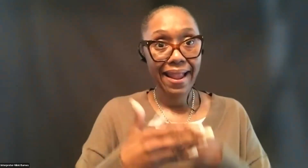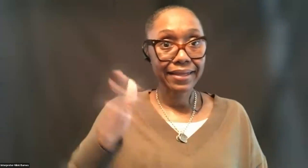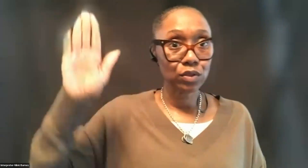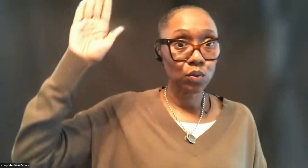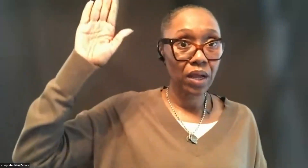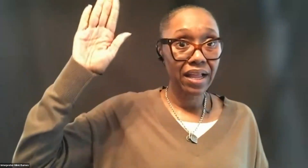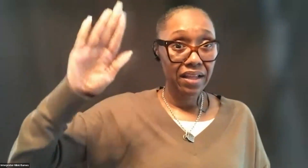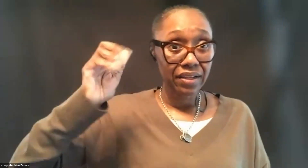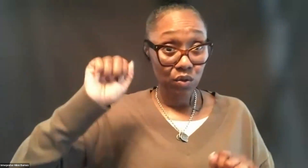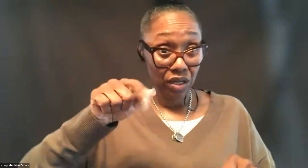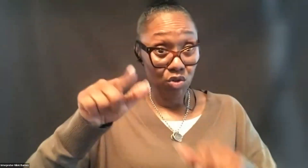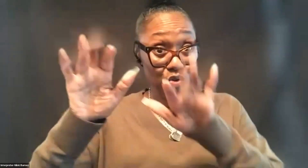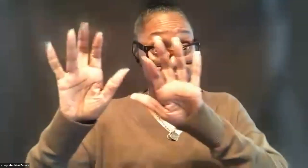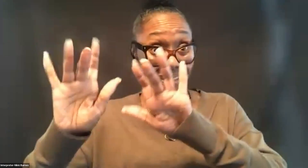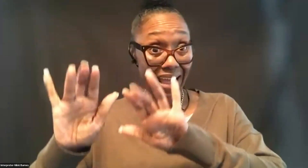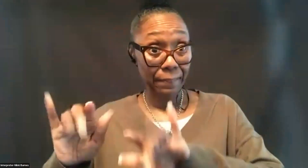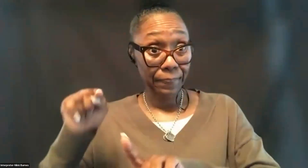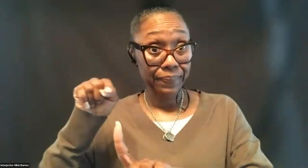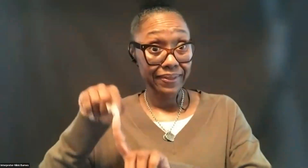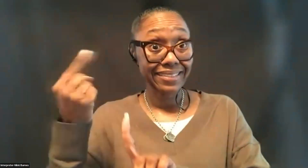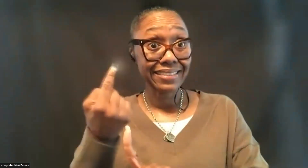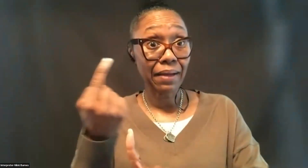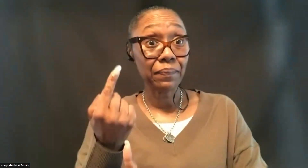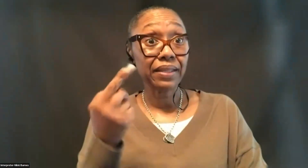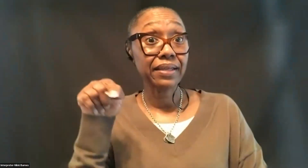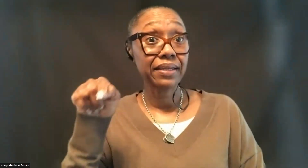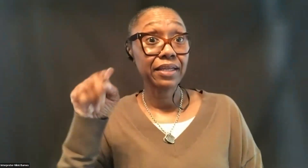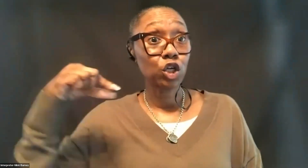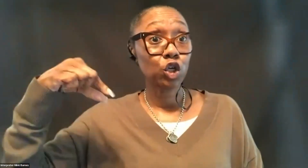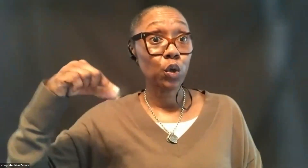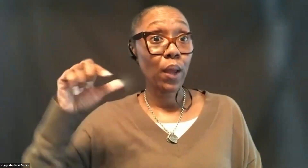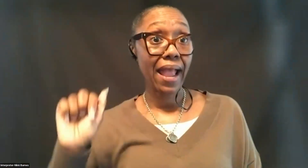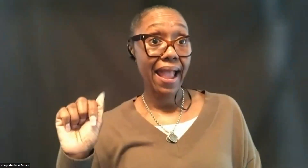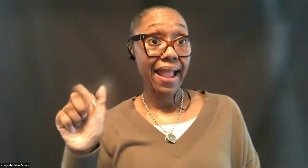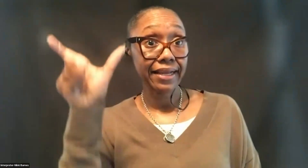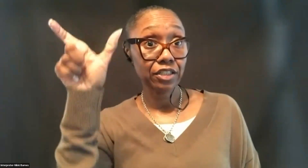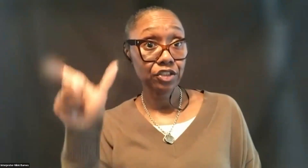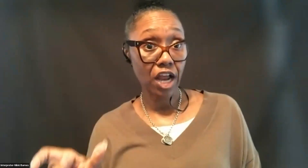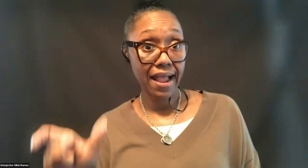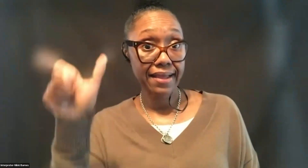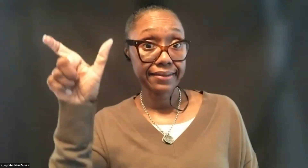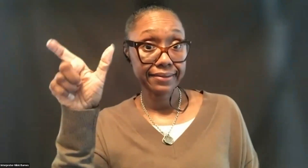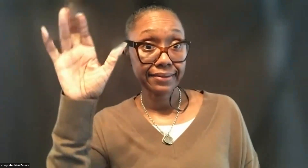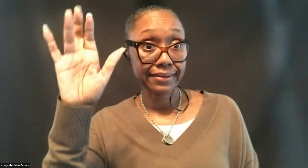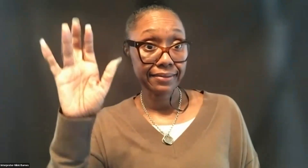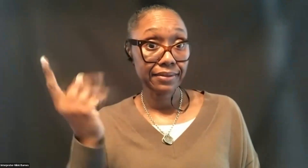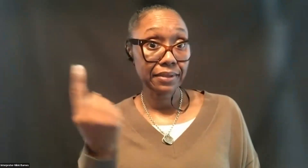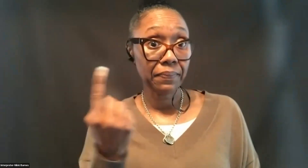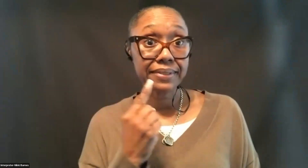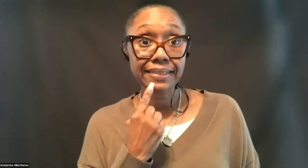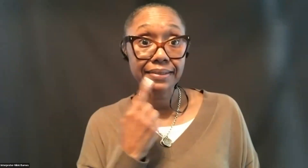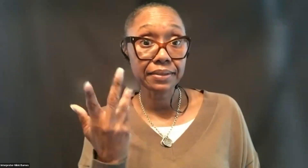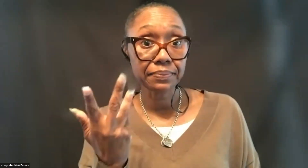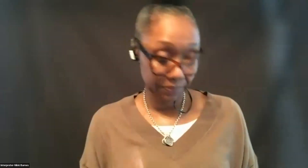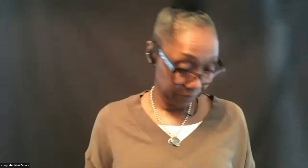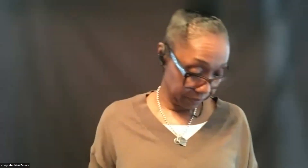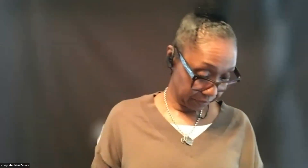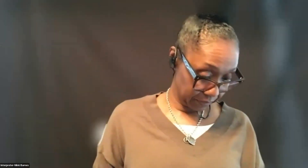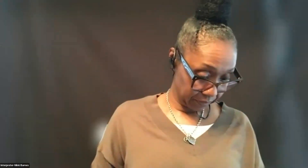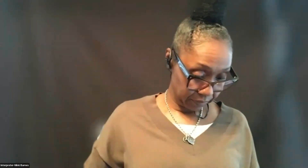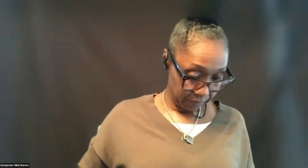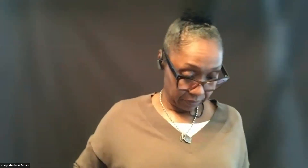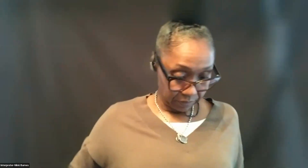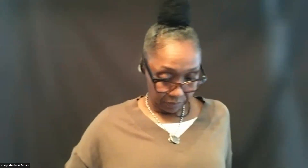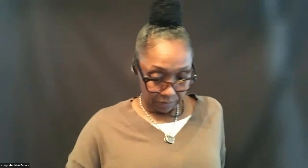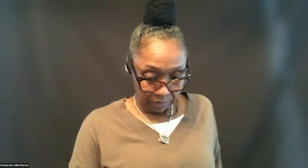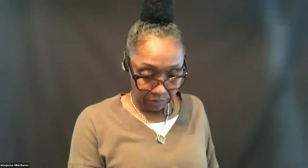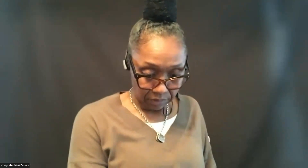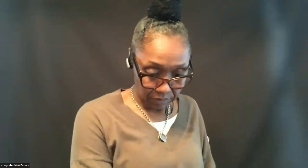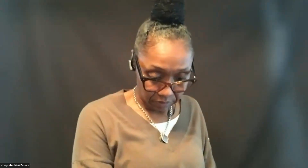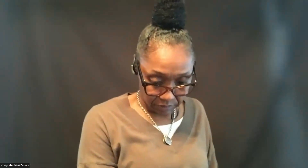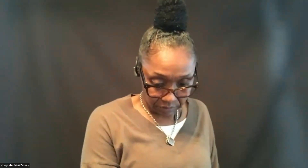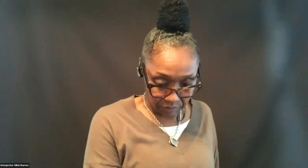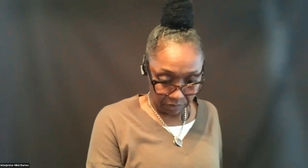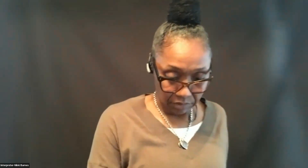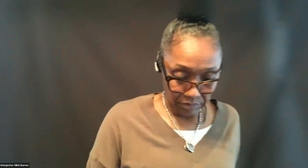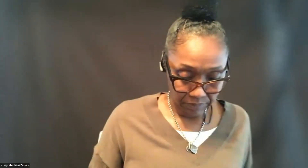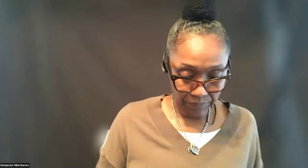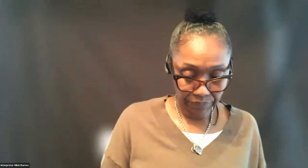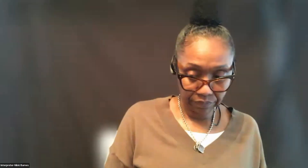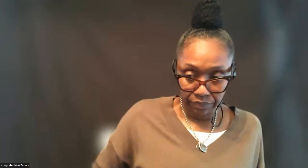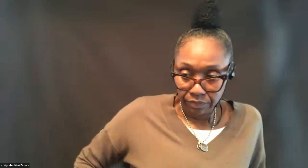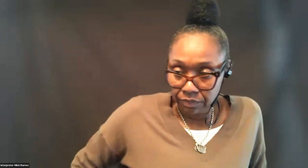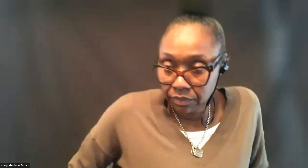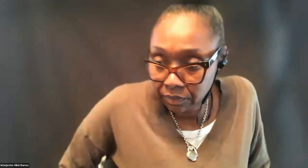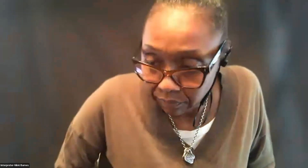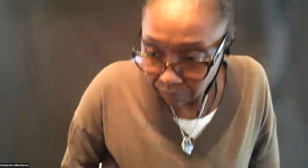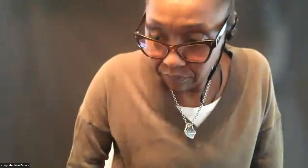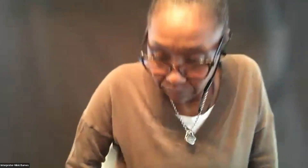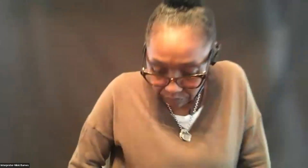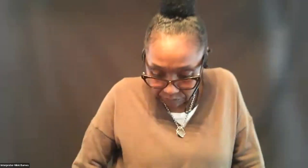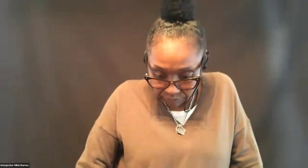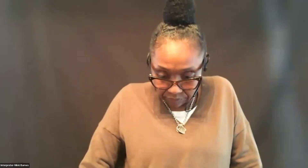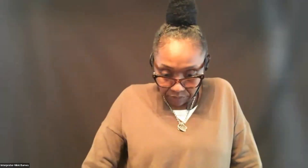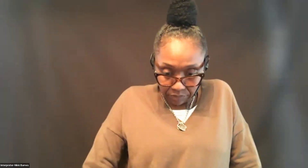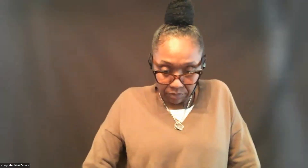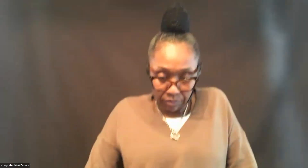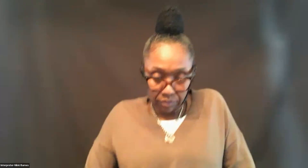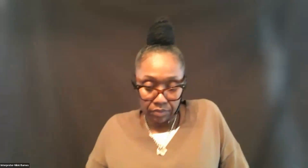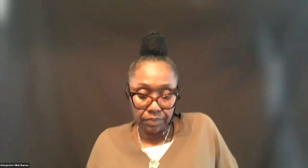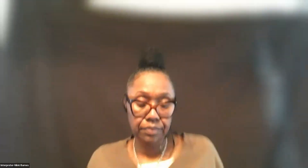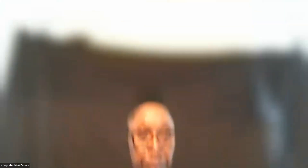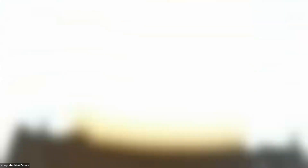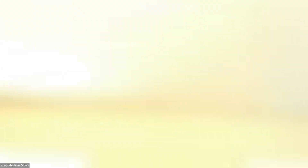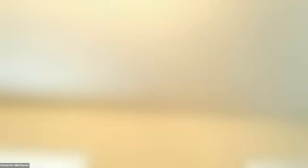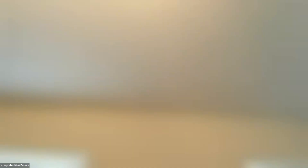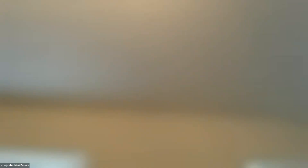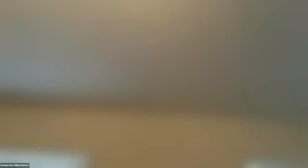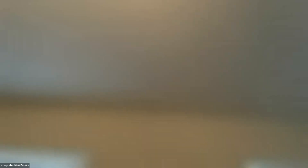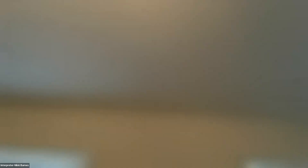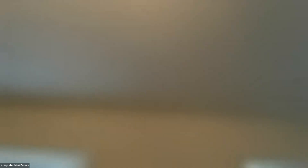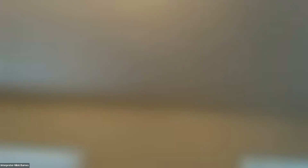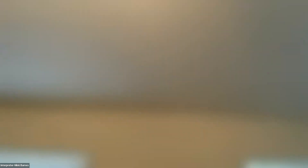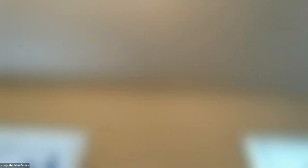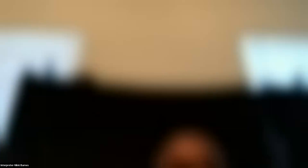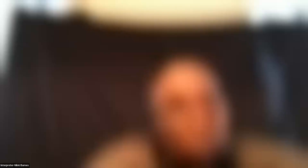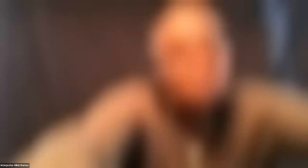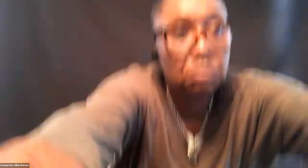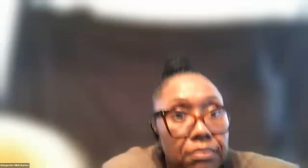In the QA.